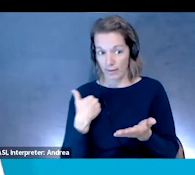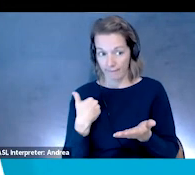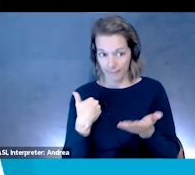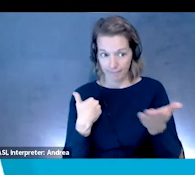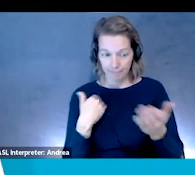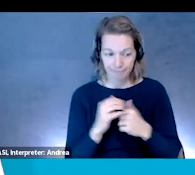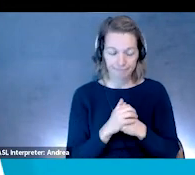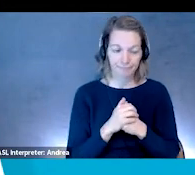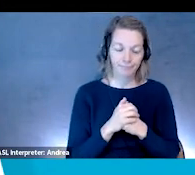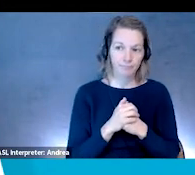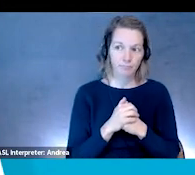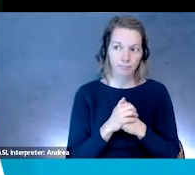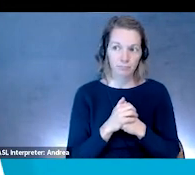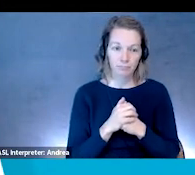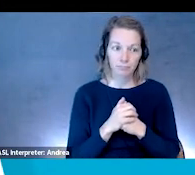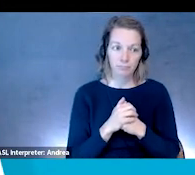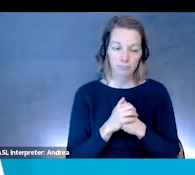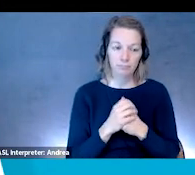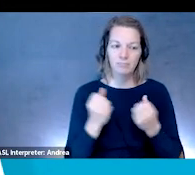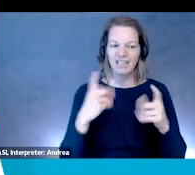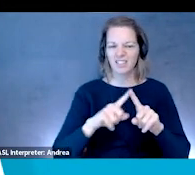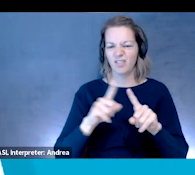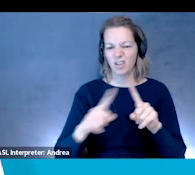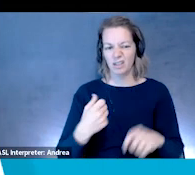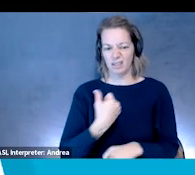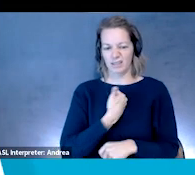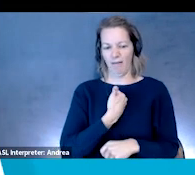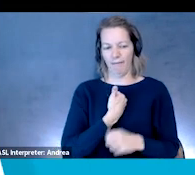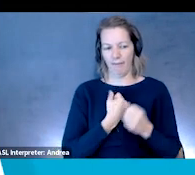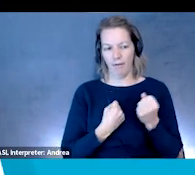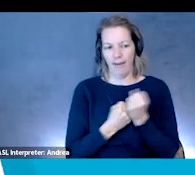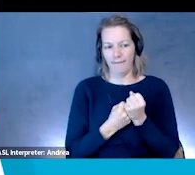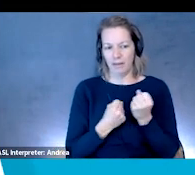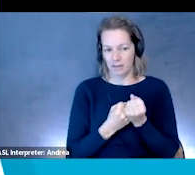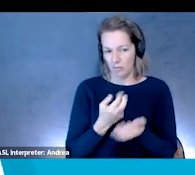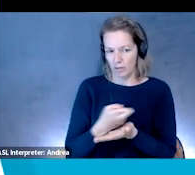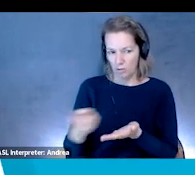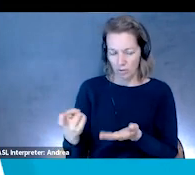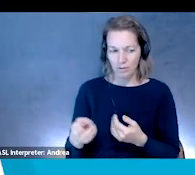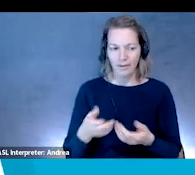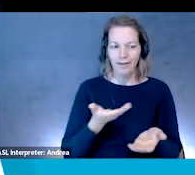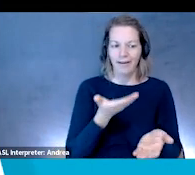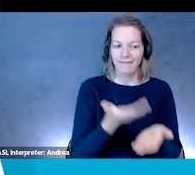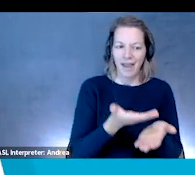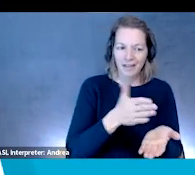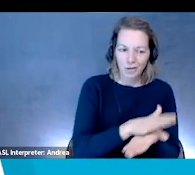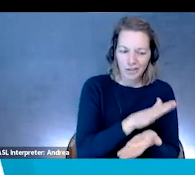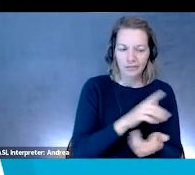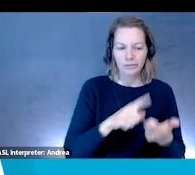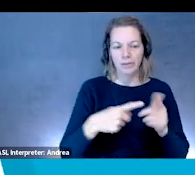THIS IS EMILY. >> I WANT TO TALK ABOUT THE AVAILABLE CAP RESOURCES.